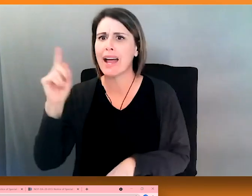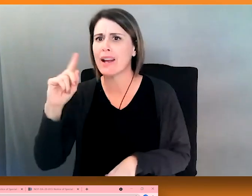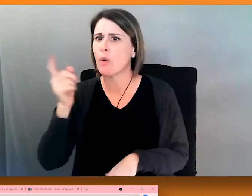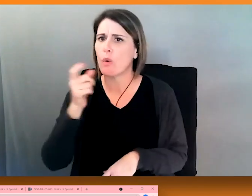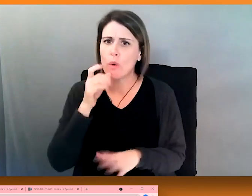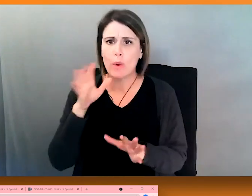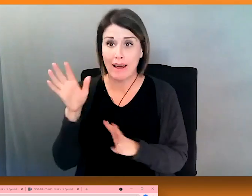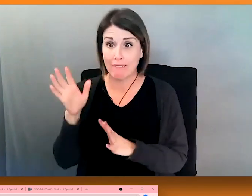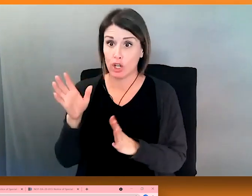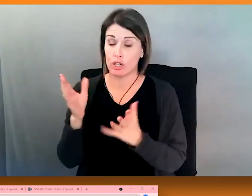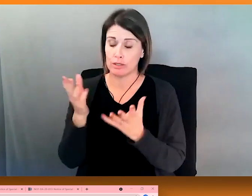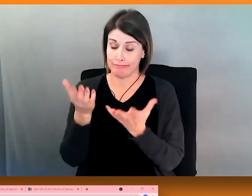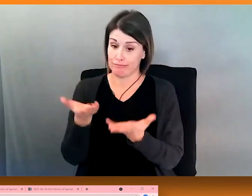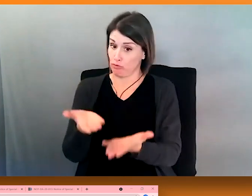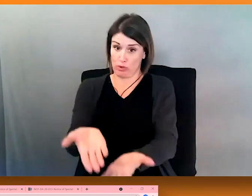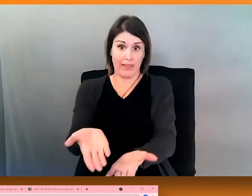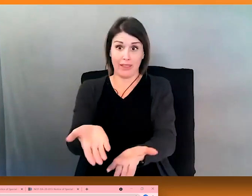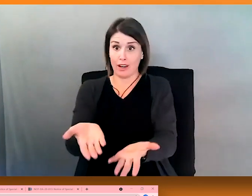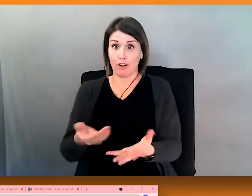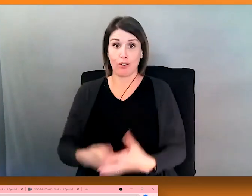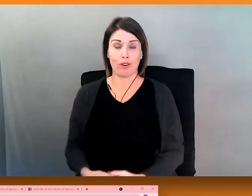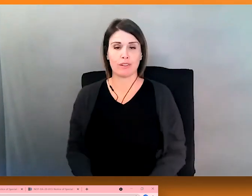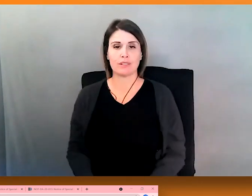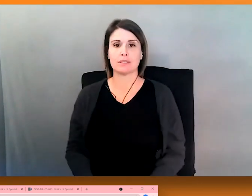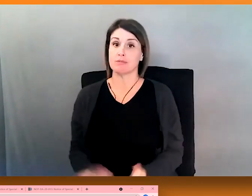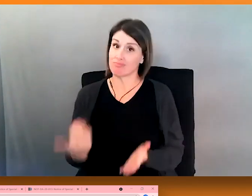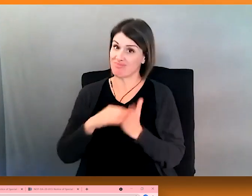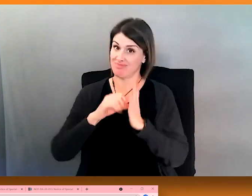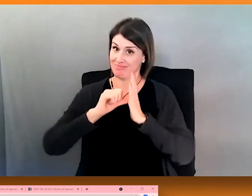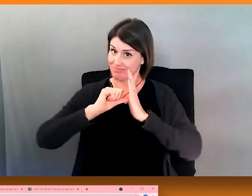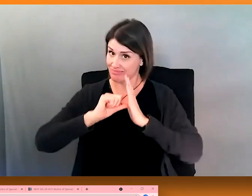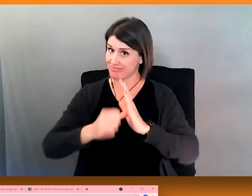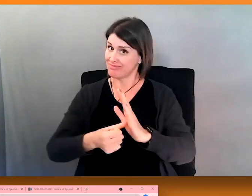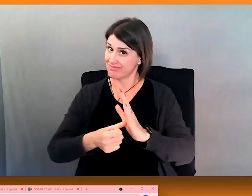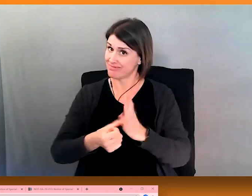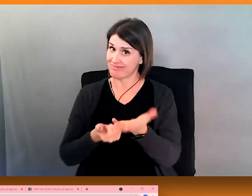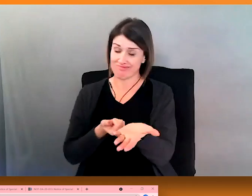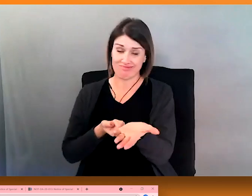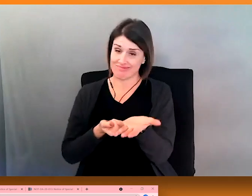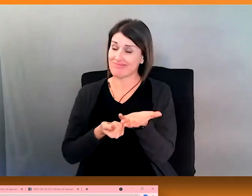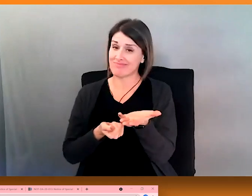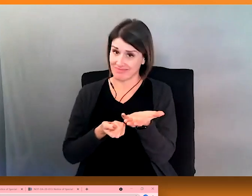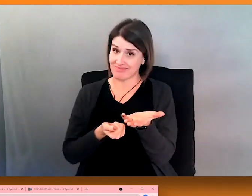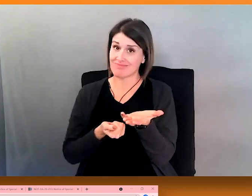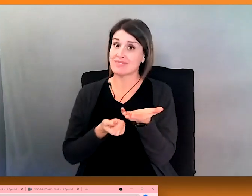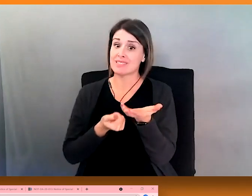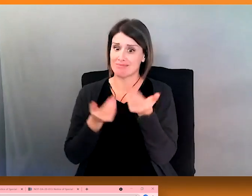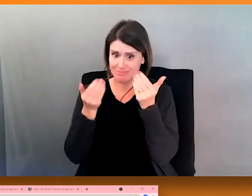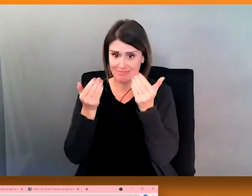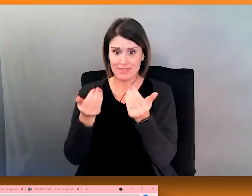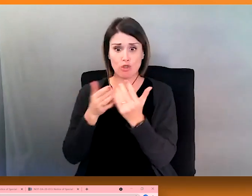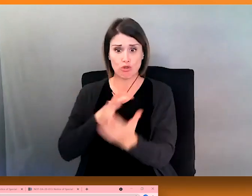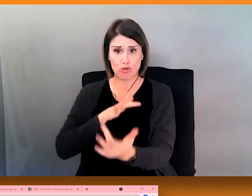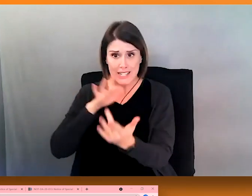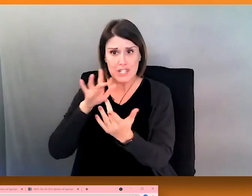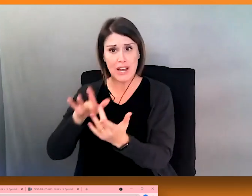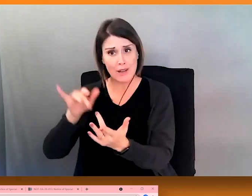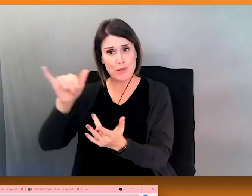Again, just want to put another emphasis on it. Reach out to the program officer,